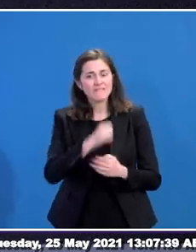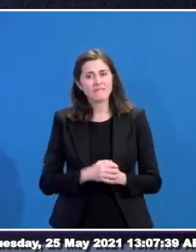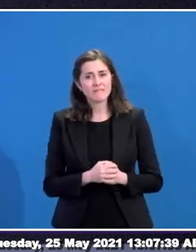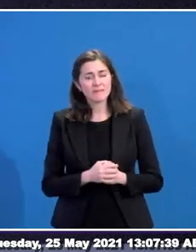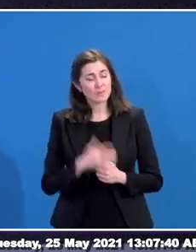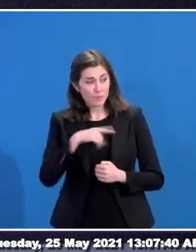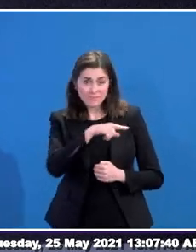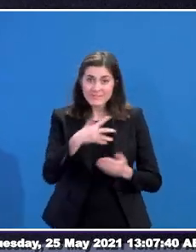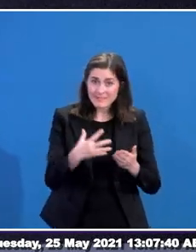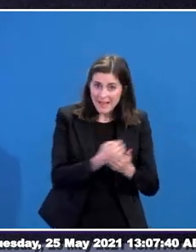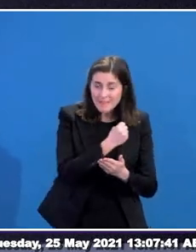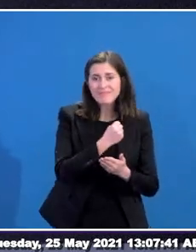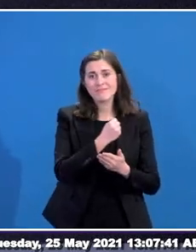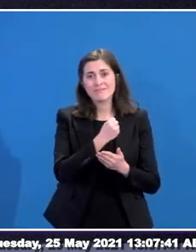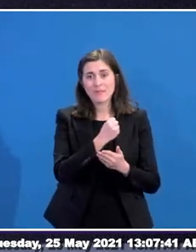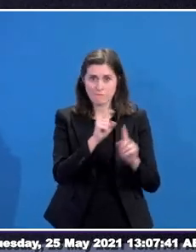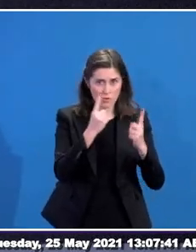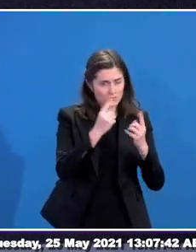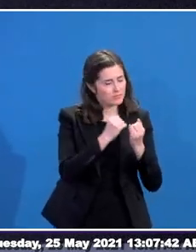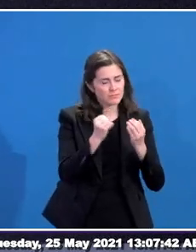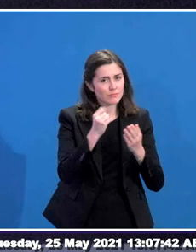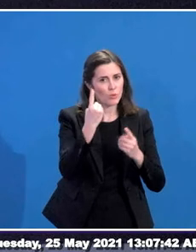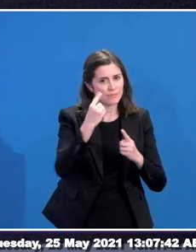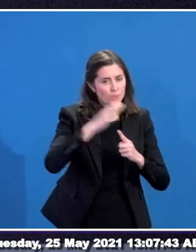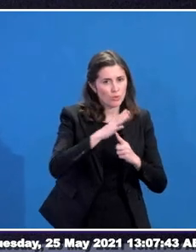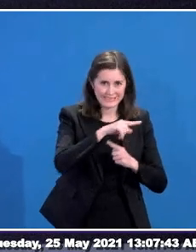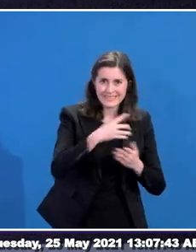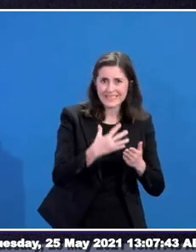Well, safe first, because this is the thing that concerns me